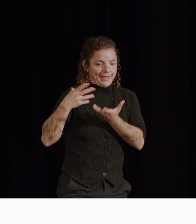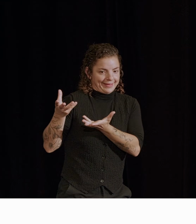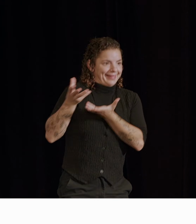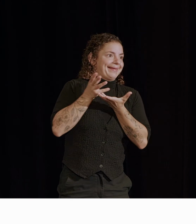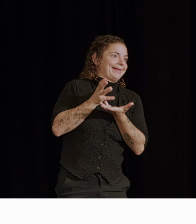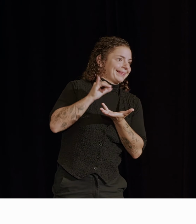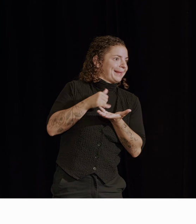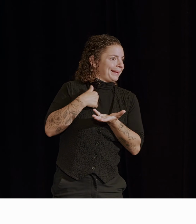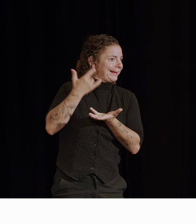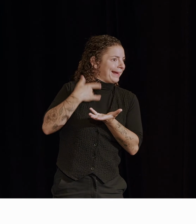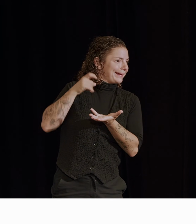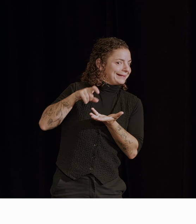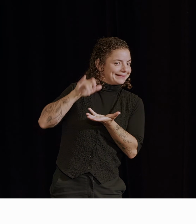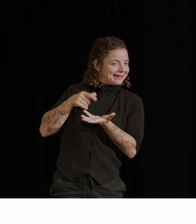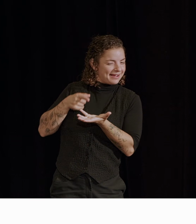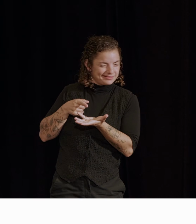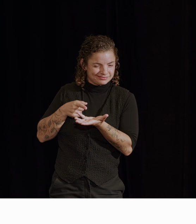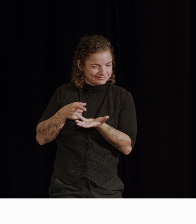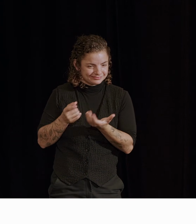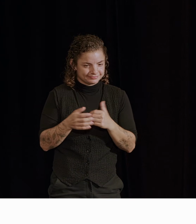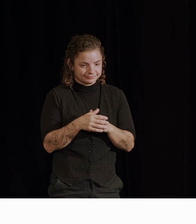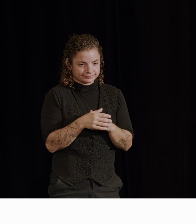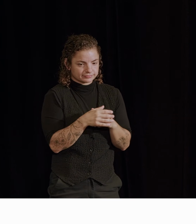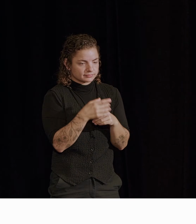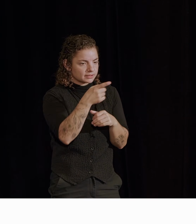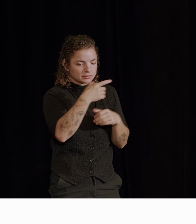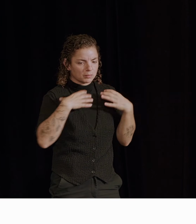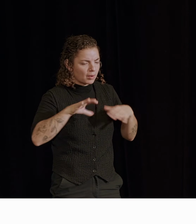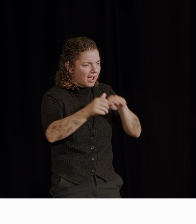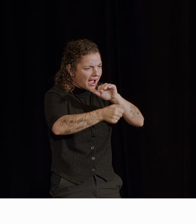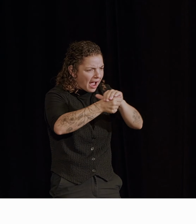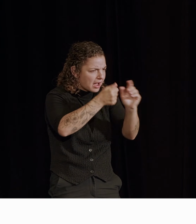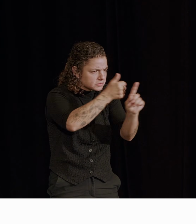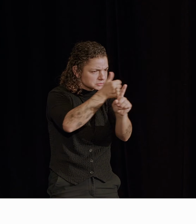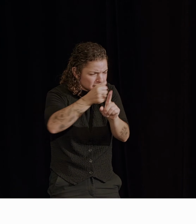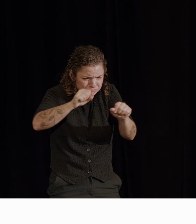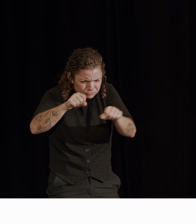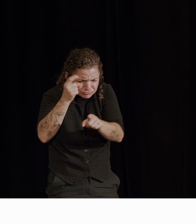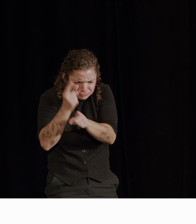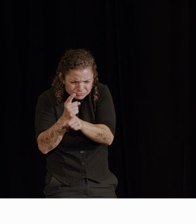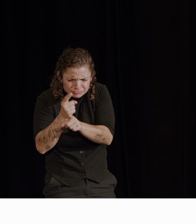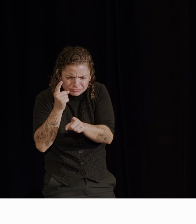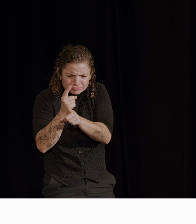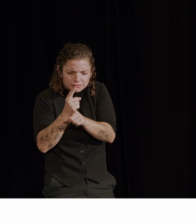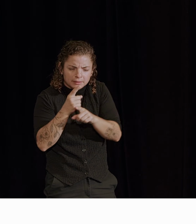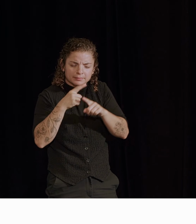we should never hide it. But I don't know how many of you have gotten an Uber and had to have